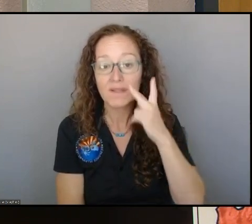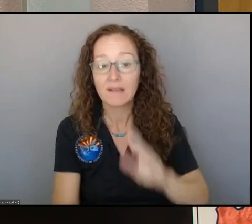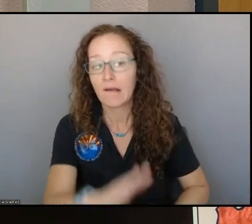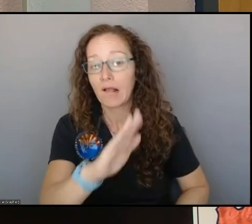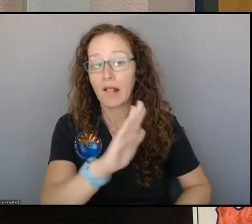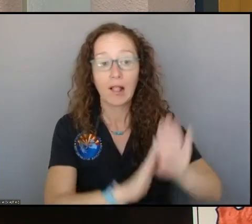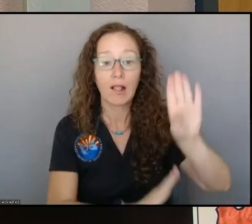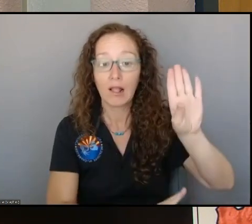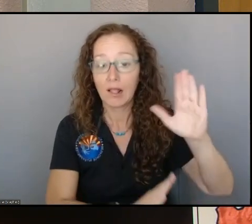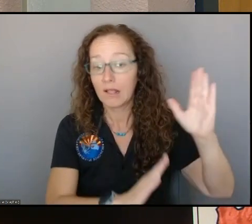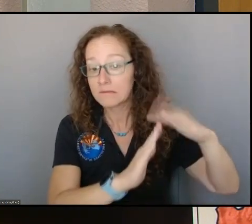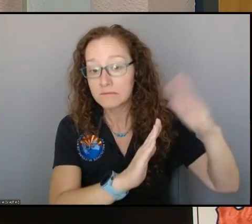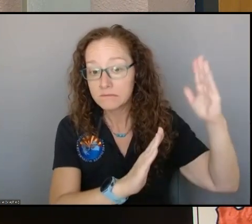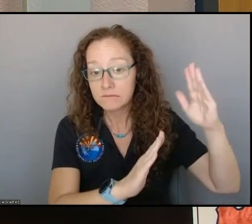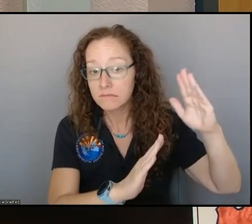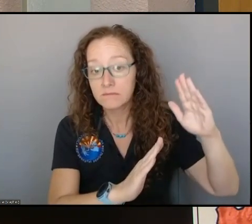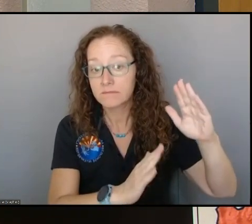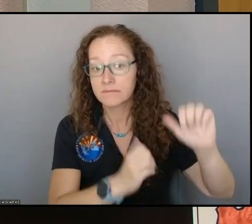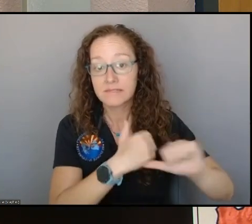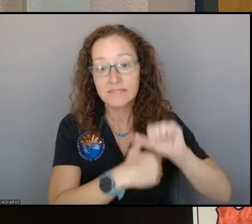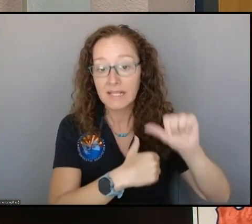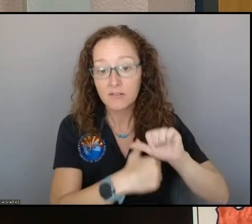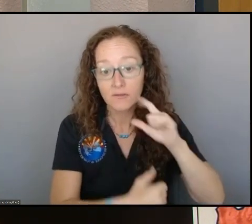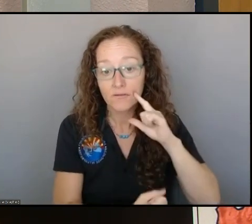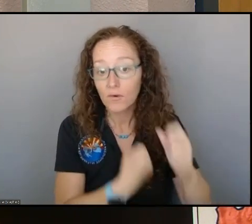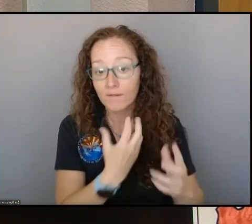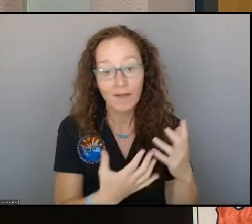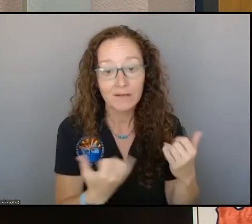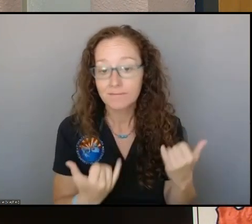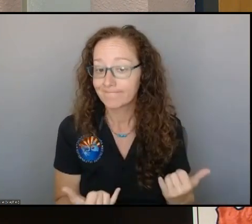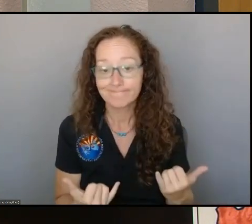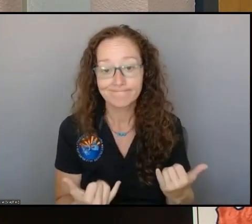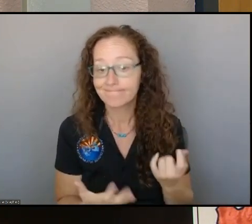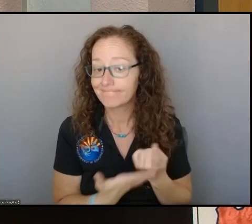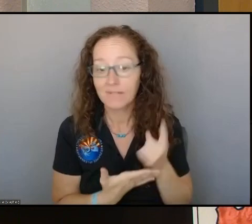fire danger isn't now, isn't last week, it's still 3 weeks